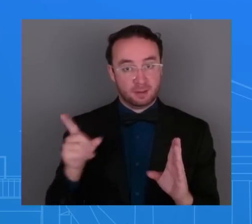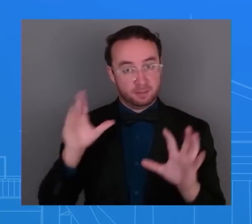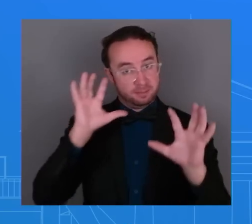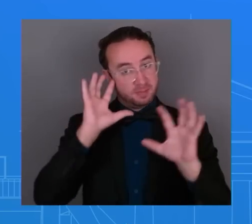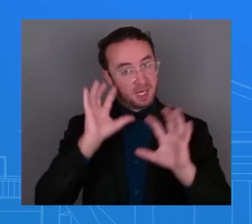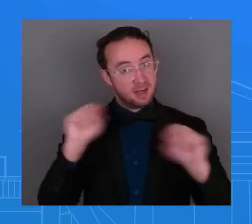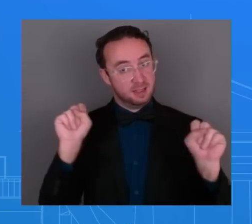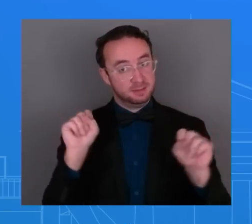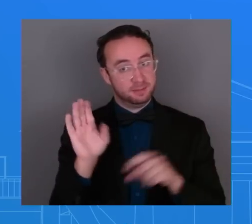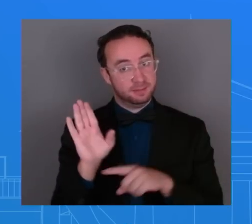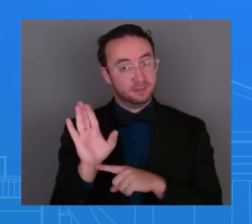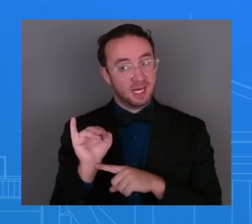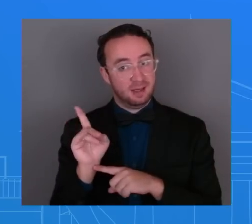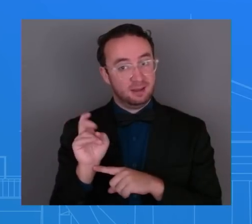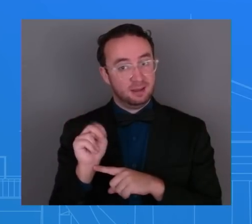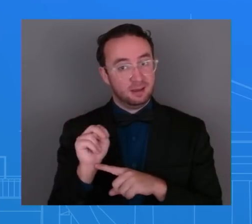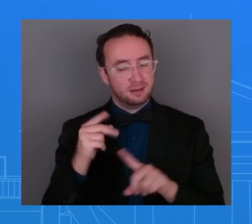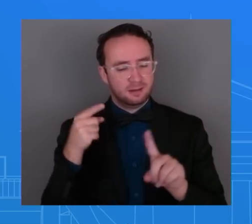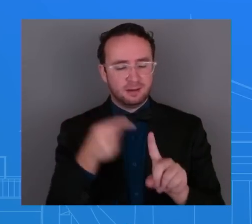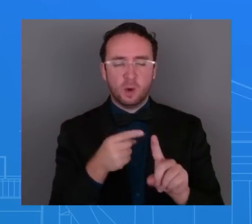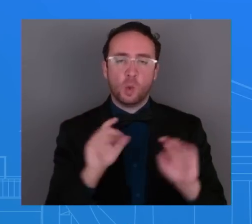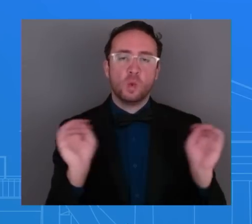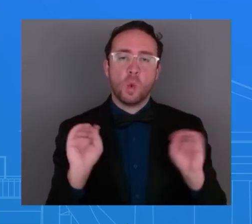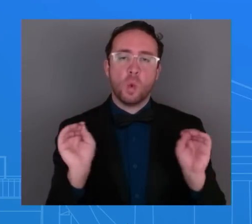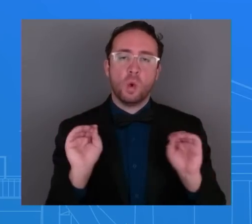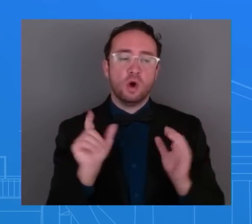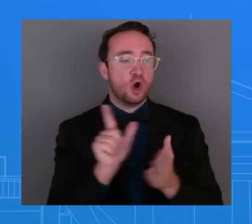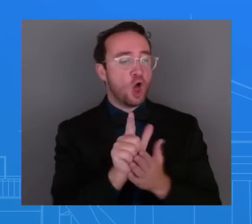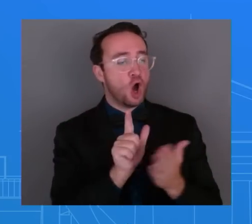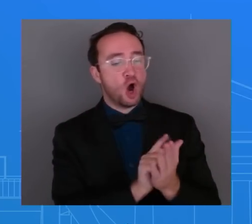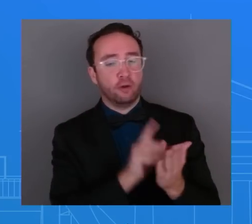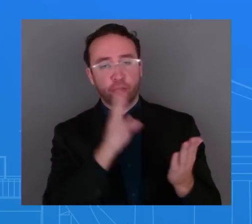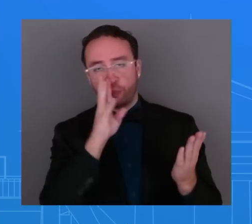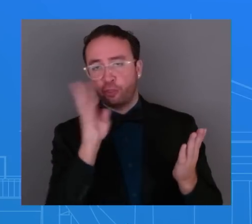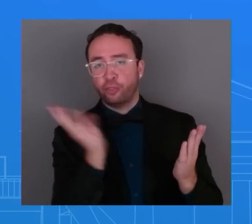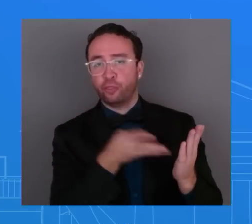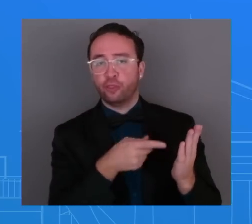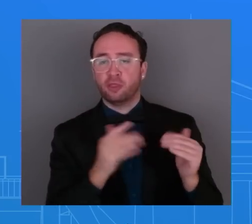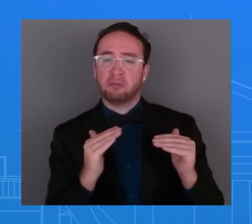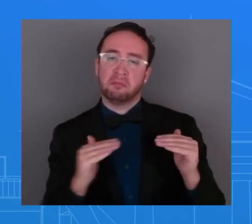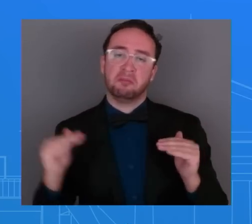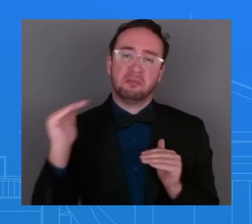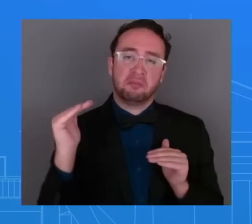that he has continued to talk about and will do so. And that includes the highest court in the land.